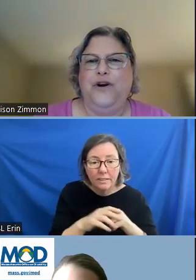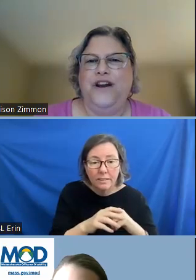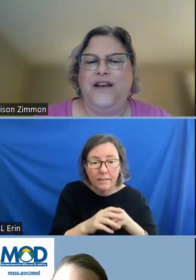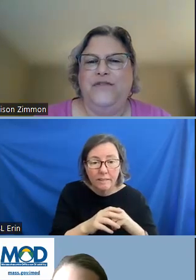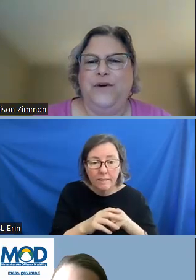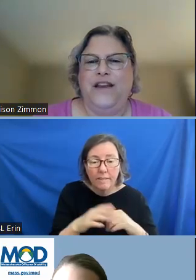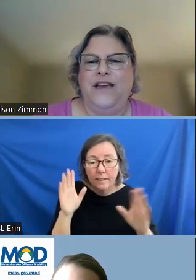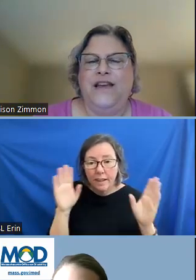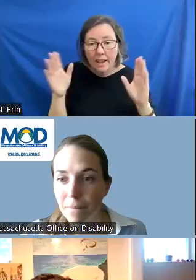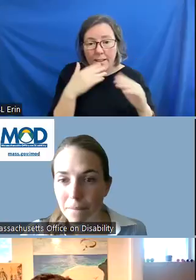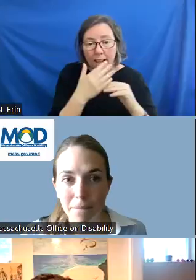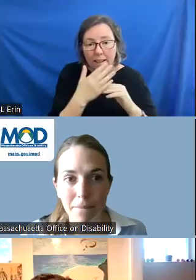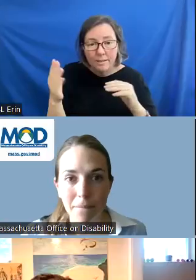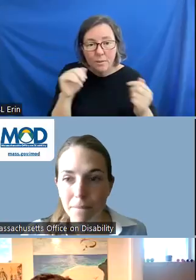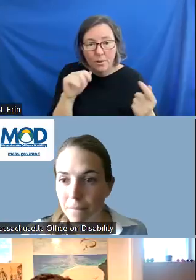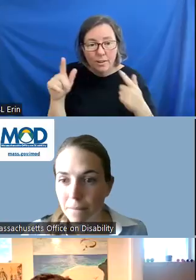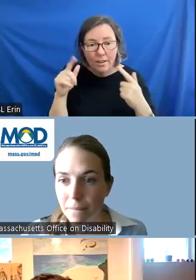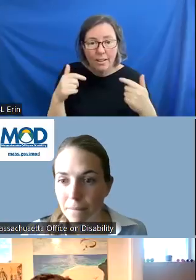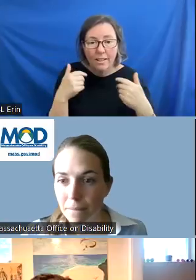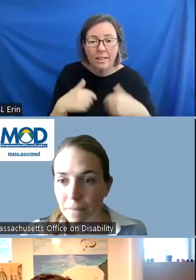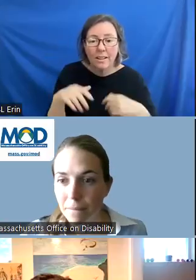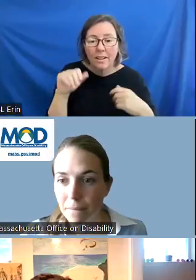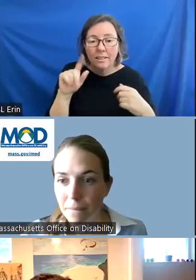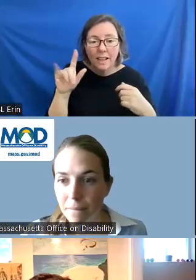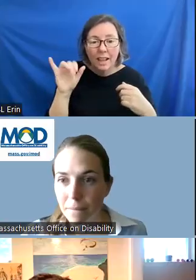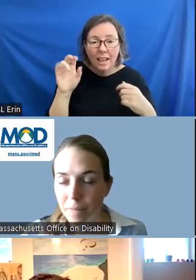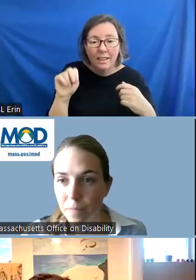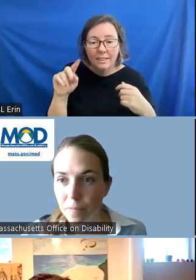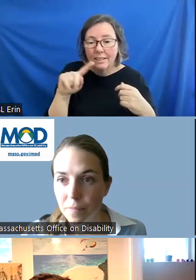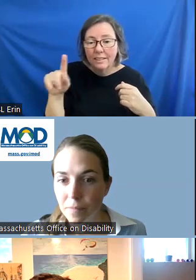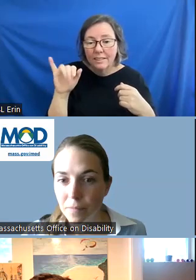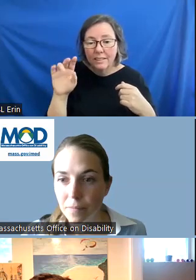Good morning, everybody. Allison from division of occupational luminescence